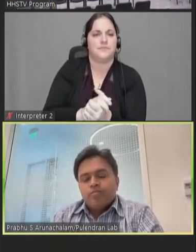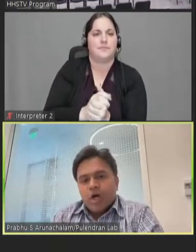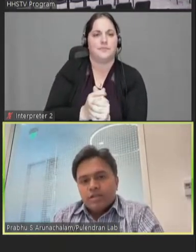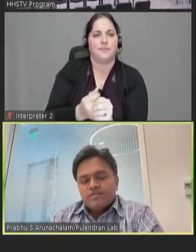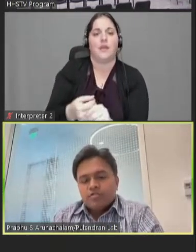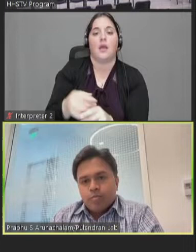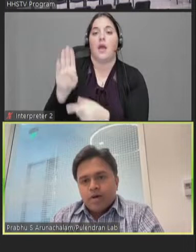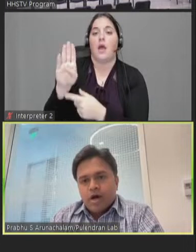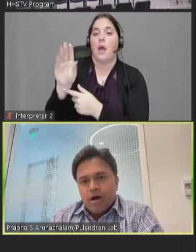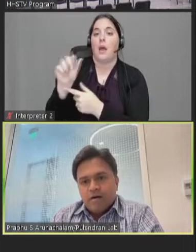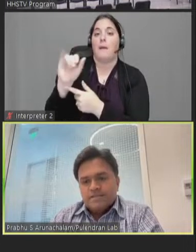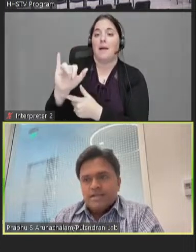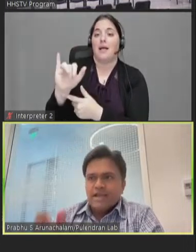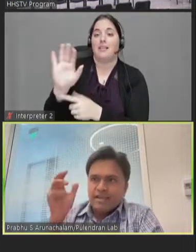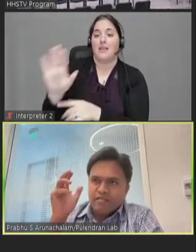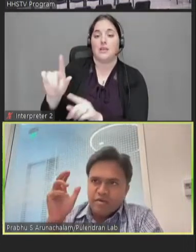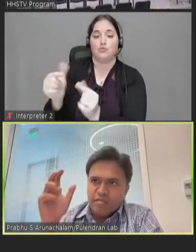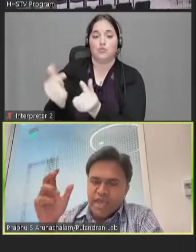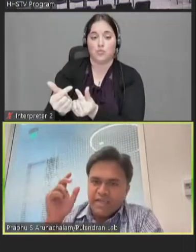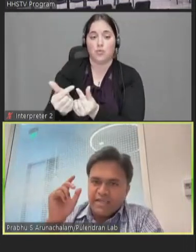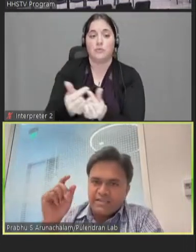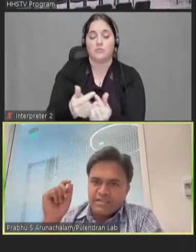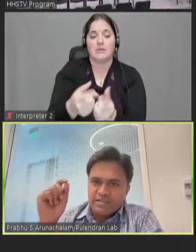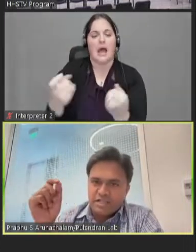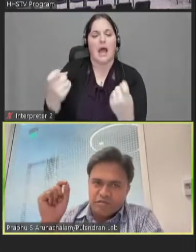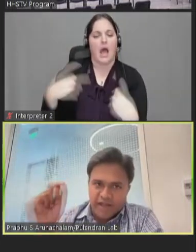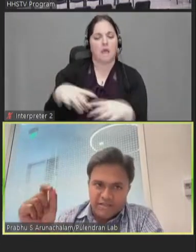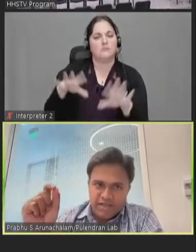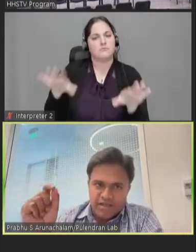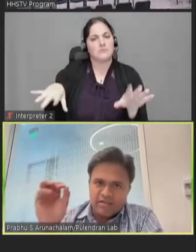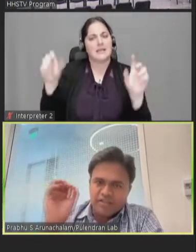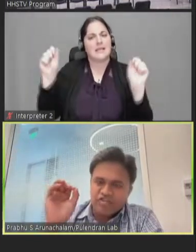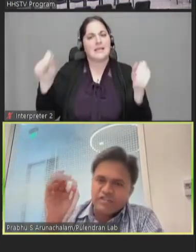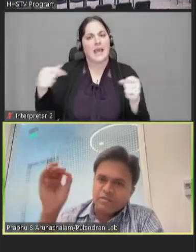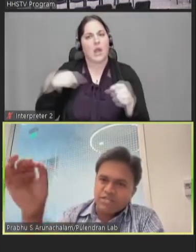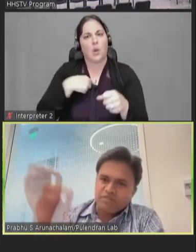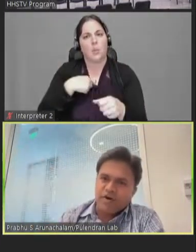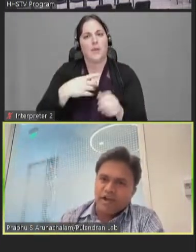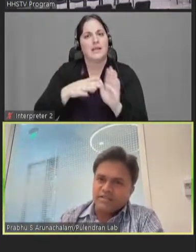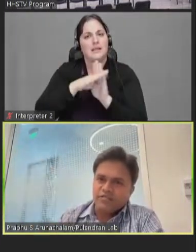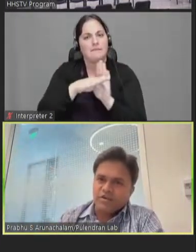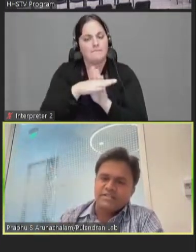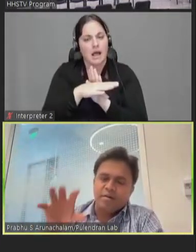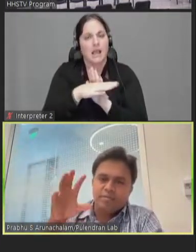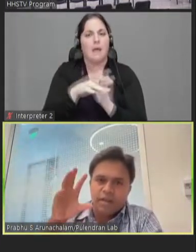Bali's group asked, "Can we make a synthetic vaccine that resembles a virus? For example,